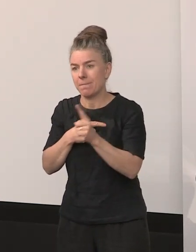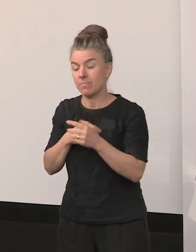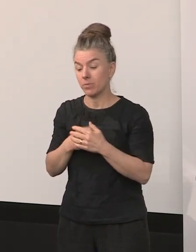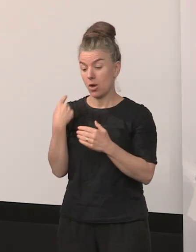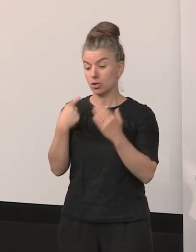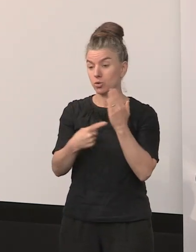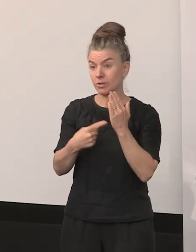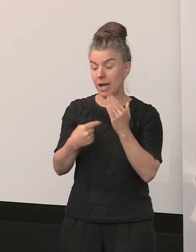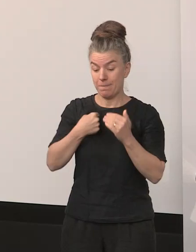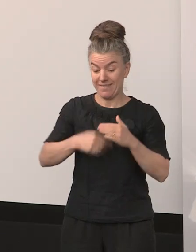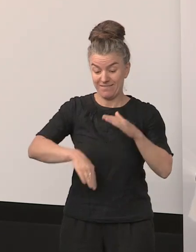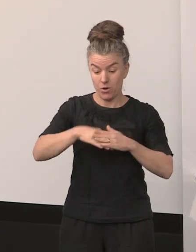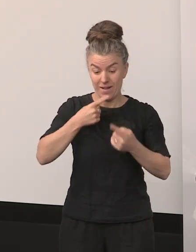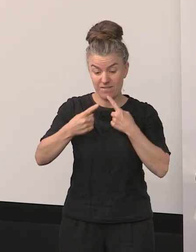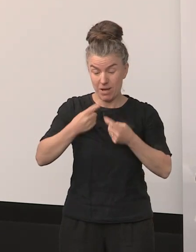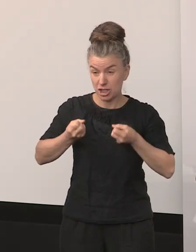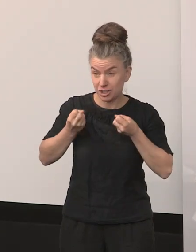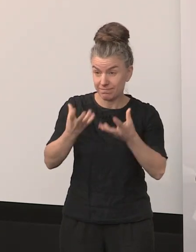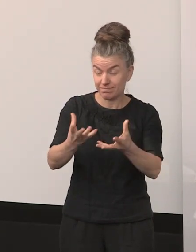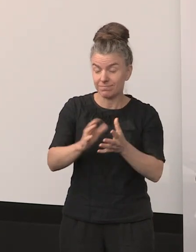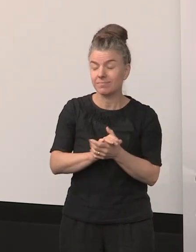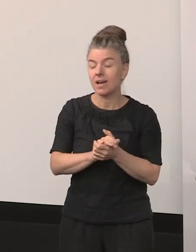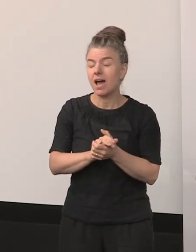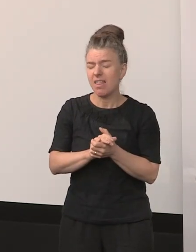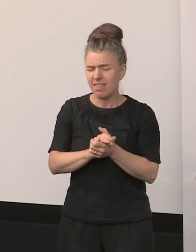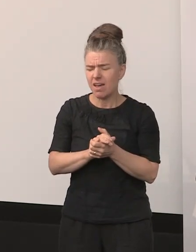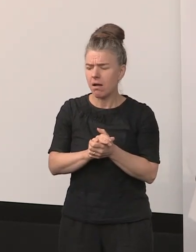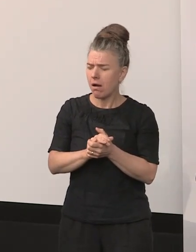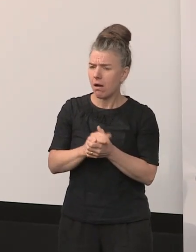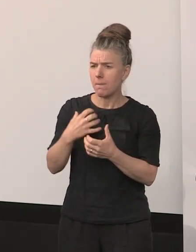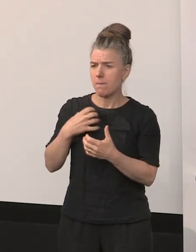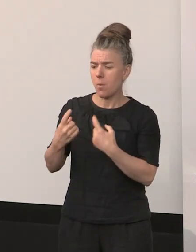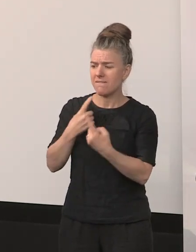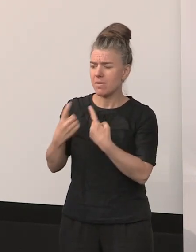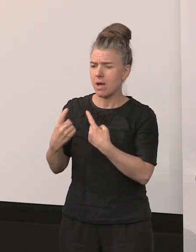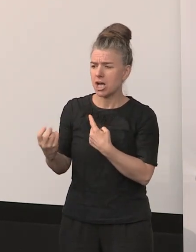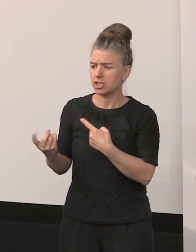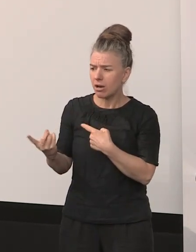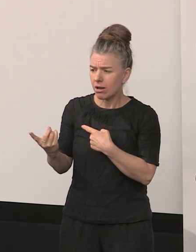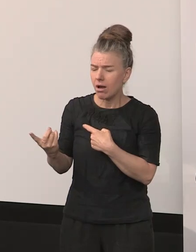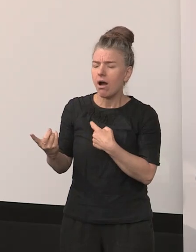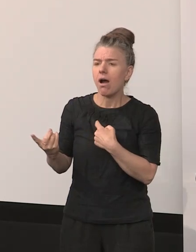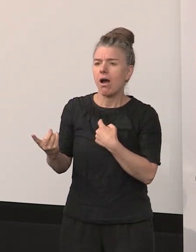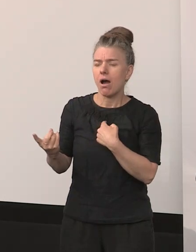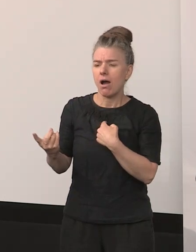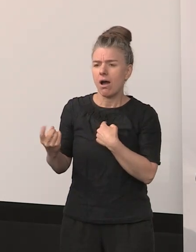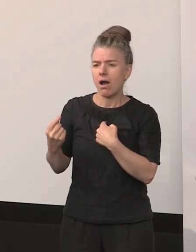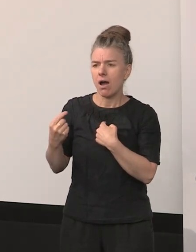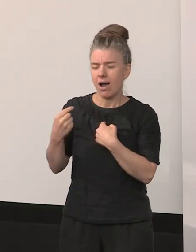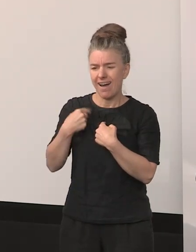was important. I provided all the information I had on Tuesday, when I made the